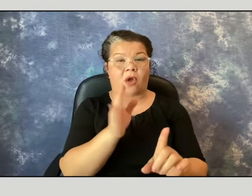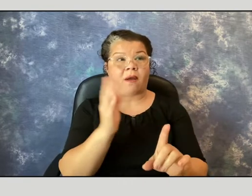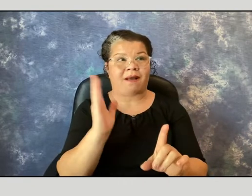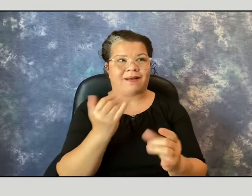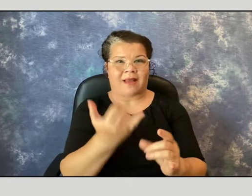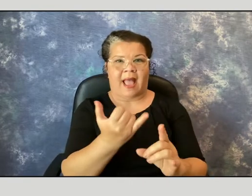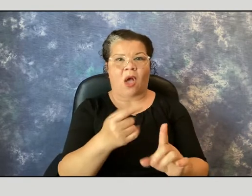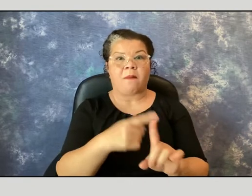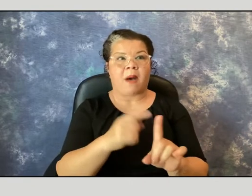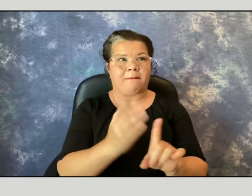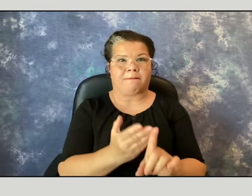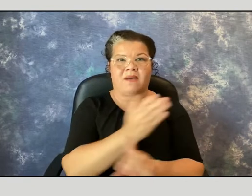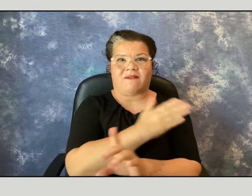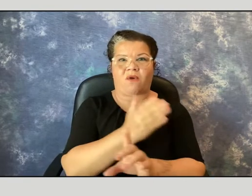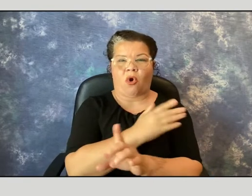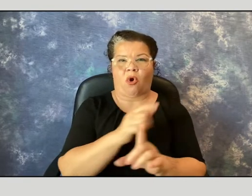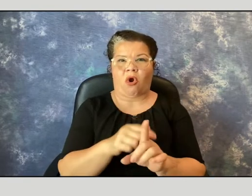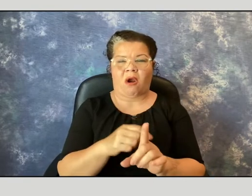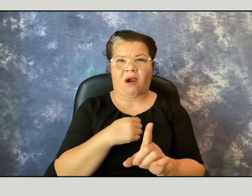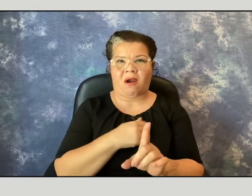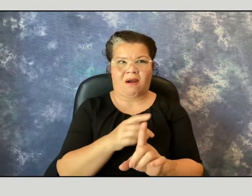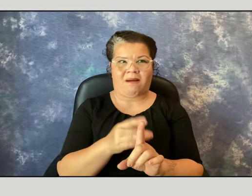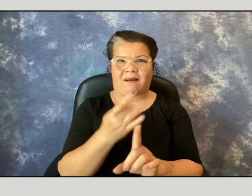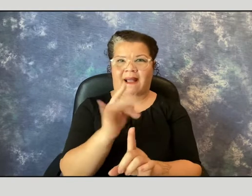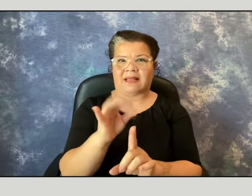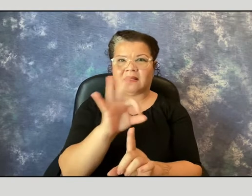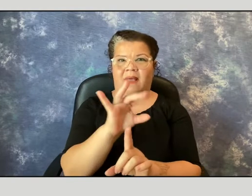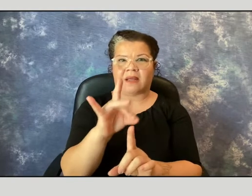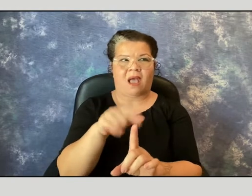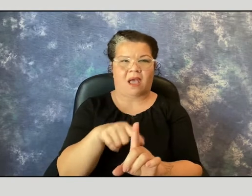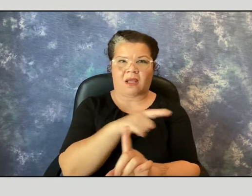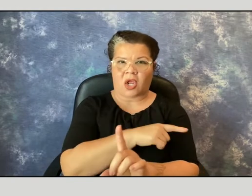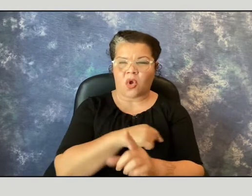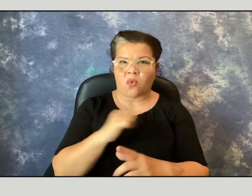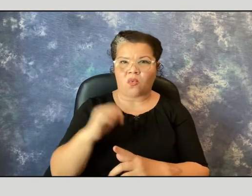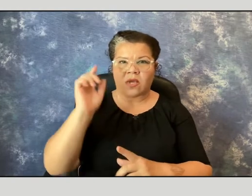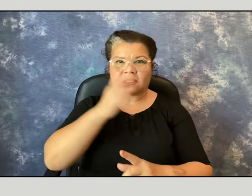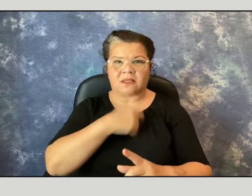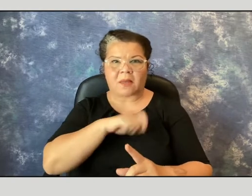and how sometimes when we want to assert our difference from the US, what we grab on to